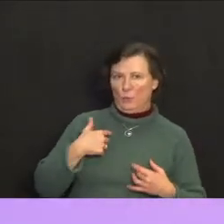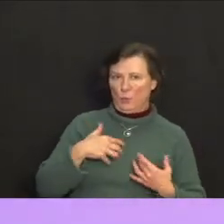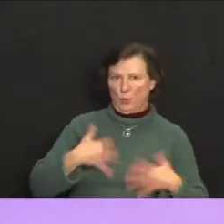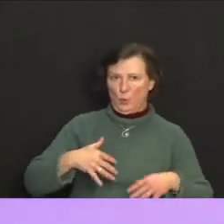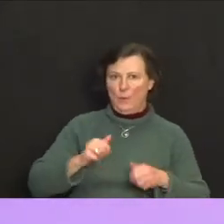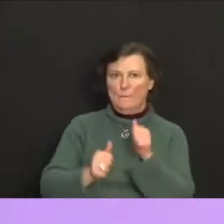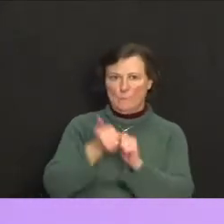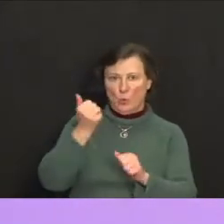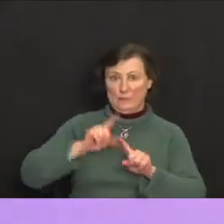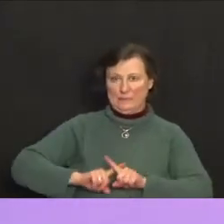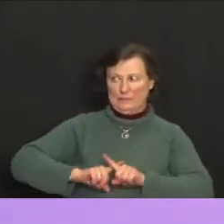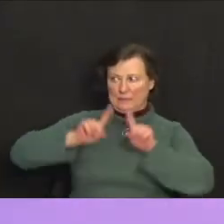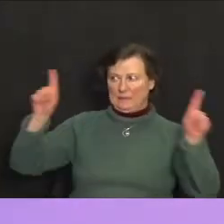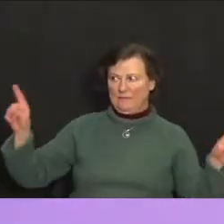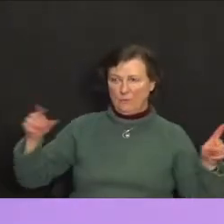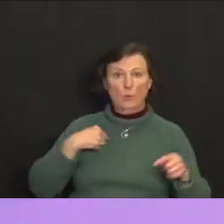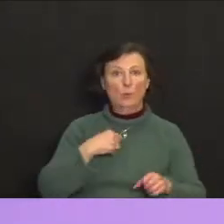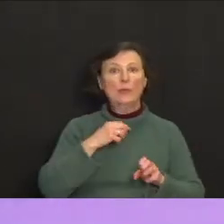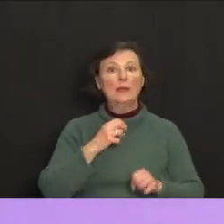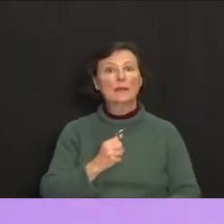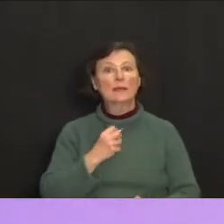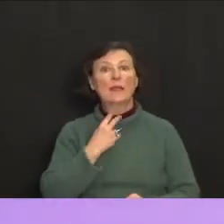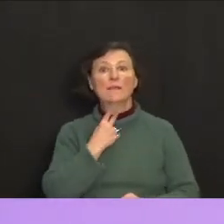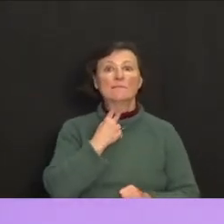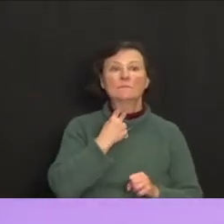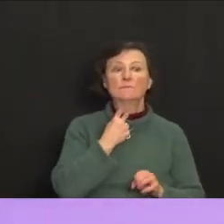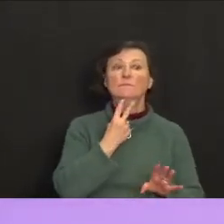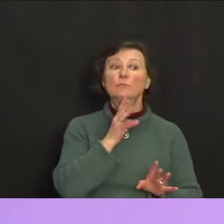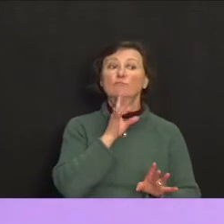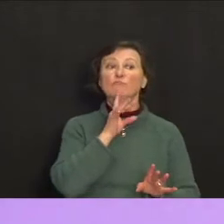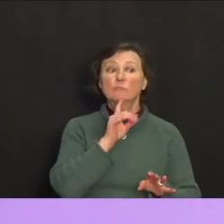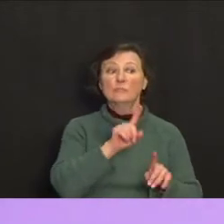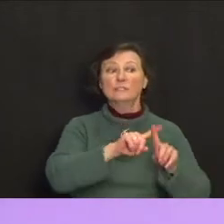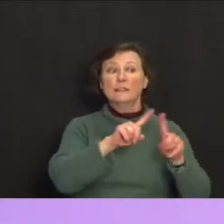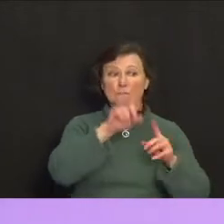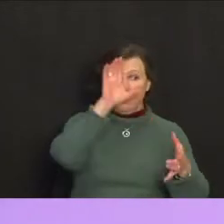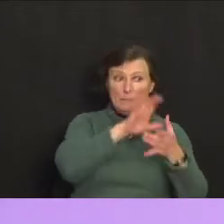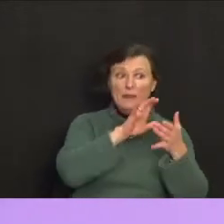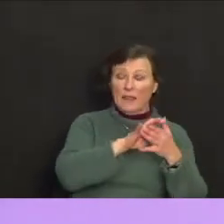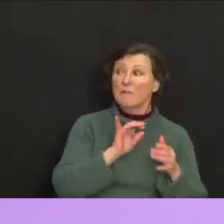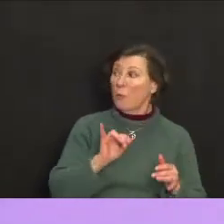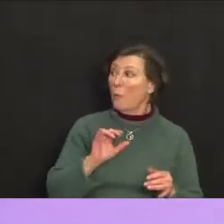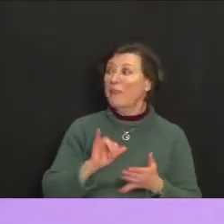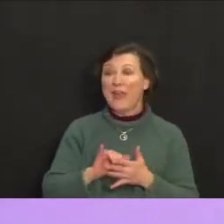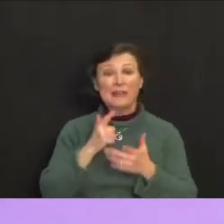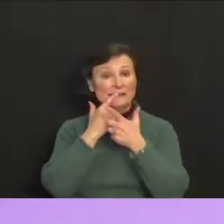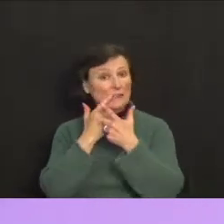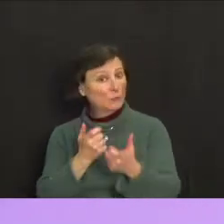We can voice somewhat different beliefs and say, "Oh how interesting, I never thought of that,"